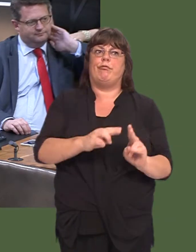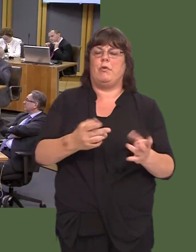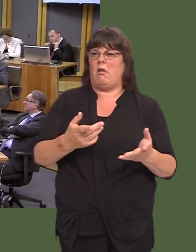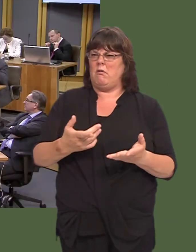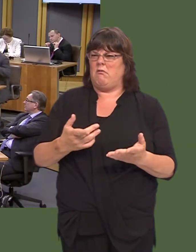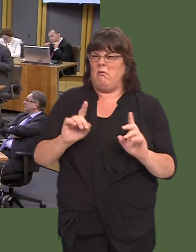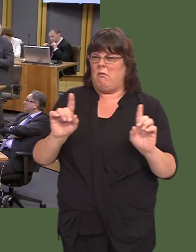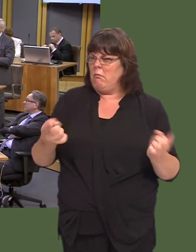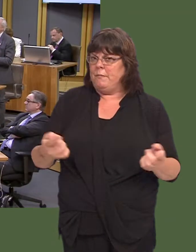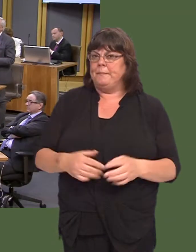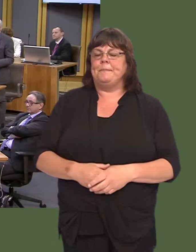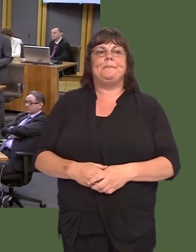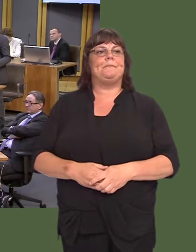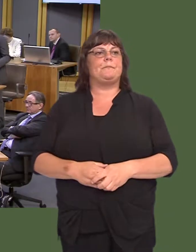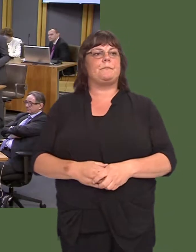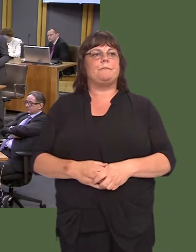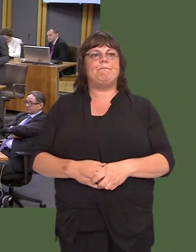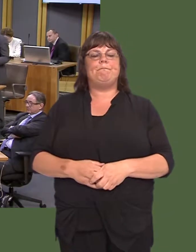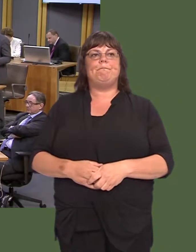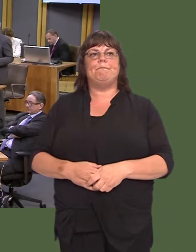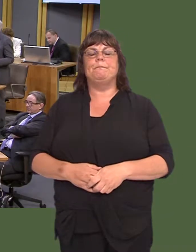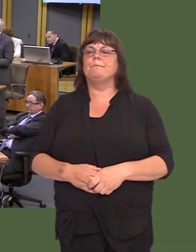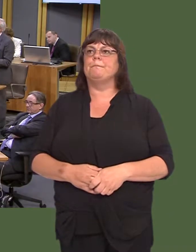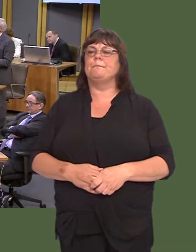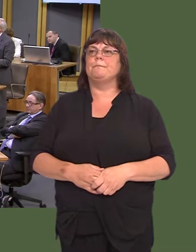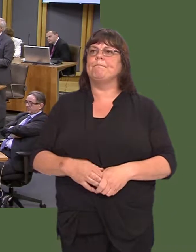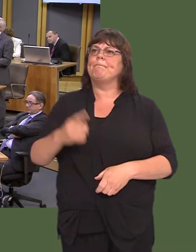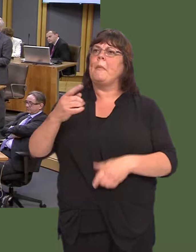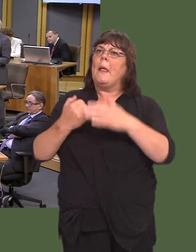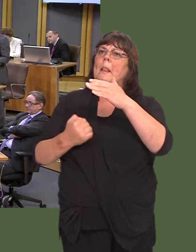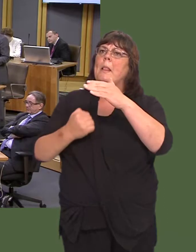Neil Hamilton: It is inconceivable that any cap that is introduced is going to work in